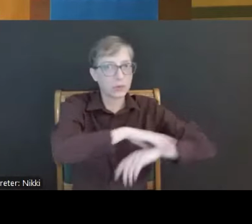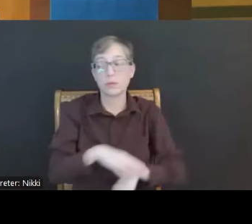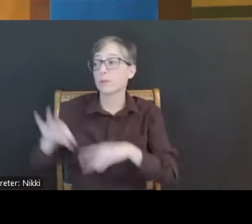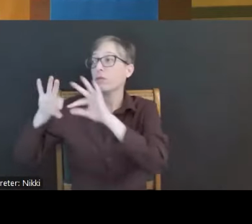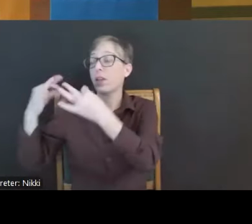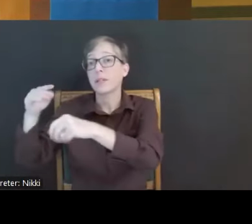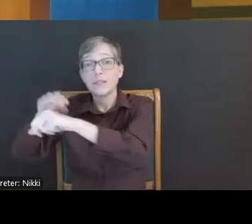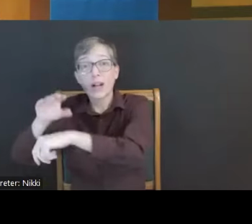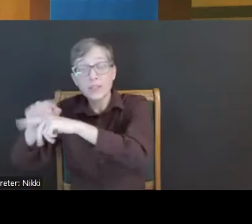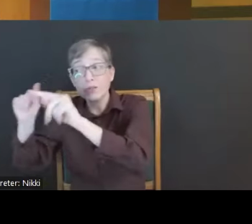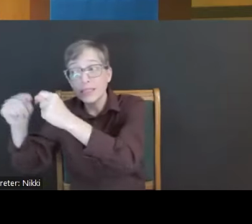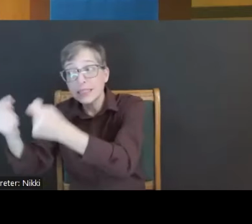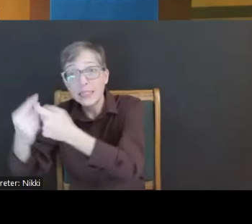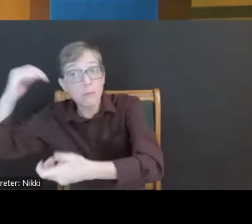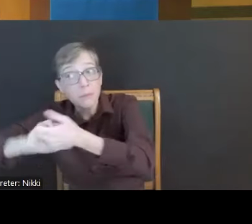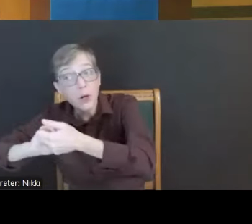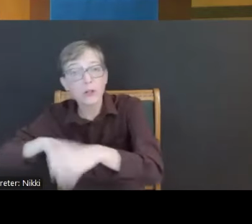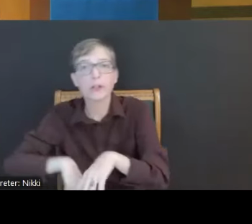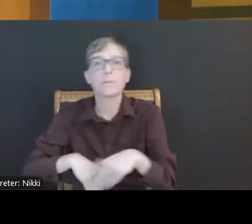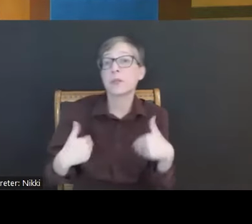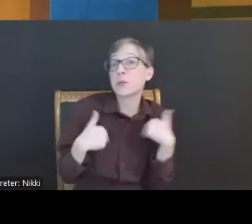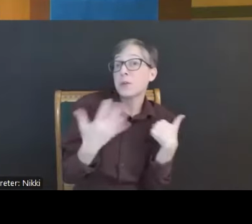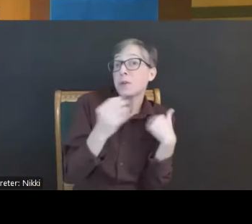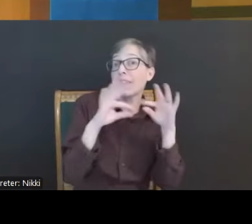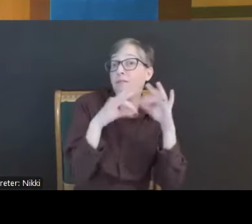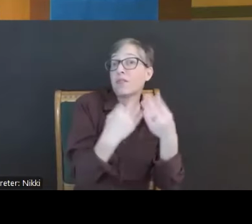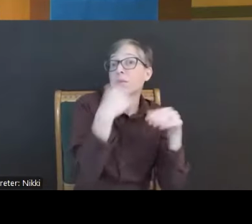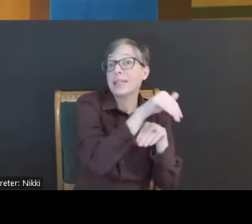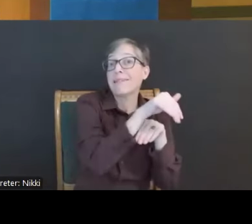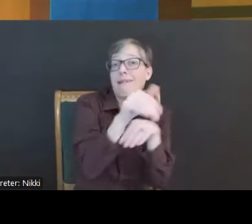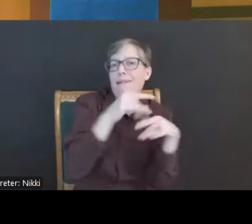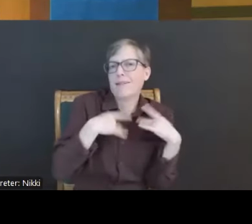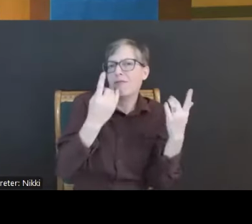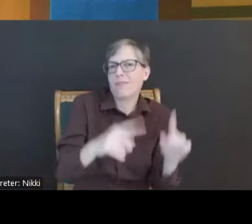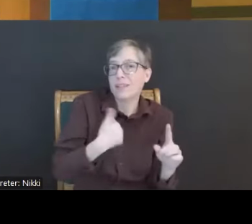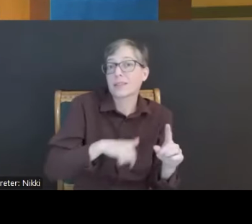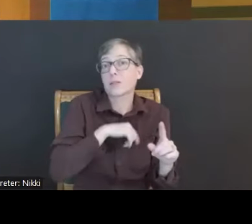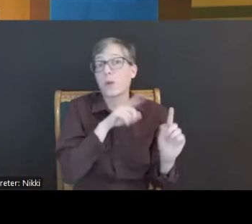Youth and parent family night we was able to connect with them and engage with our community on